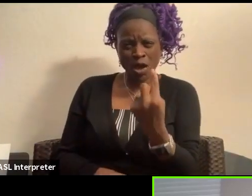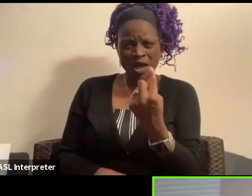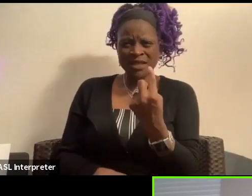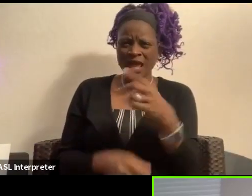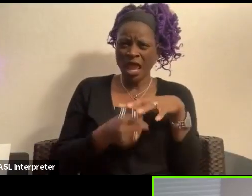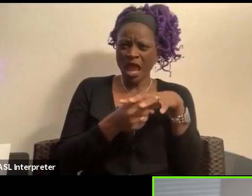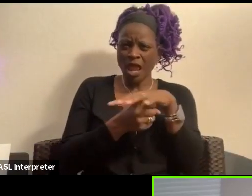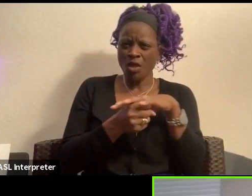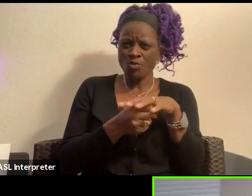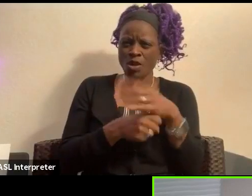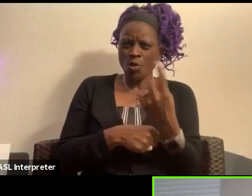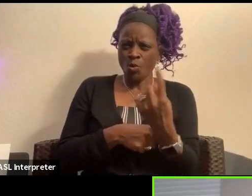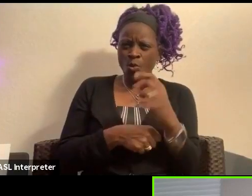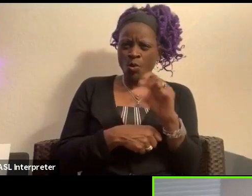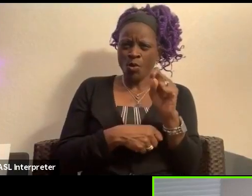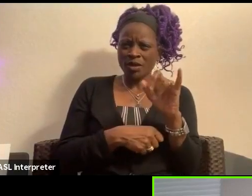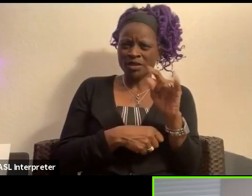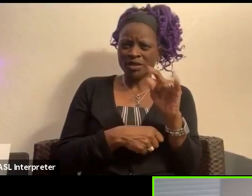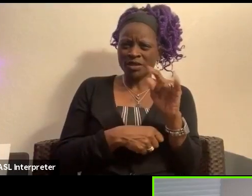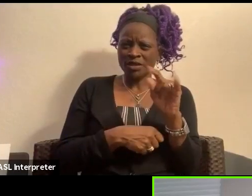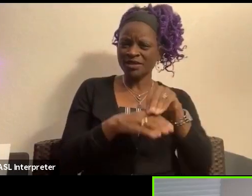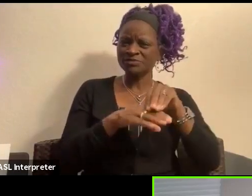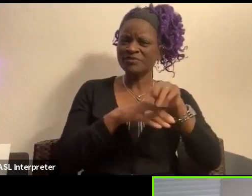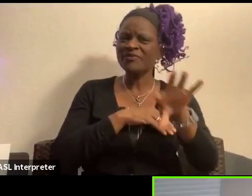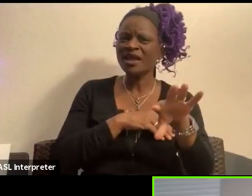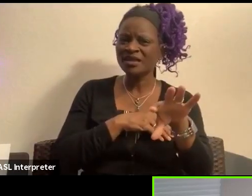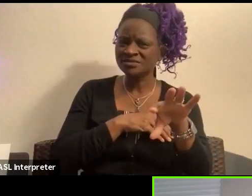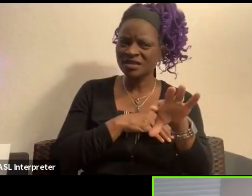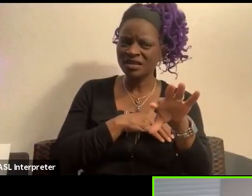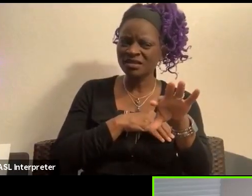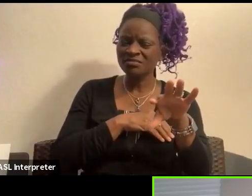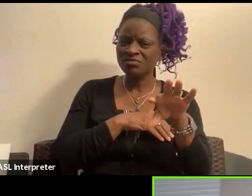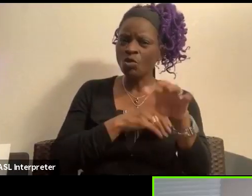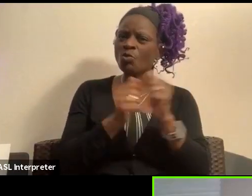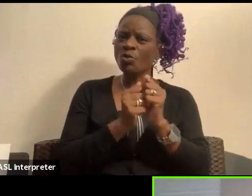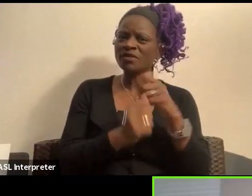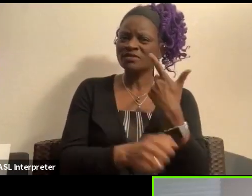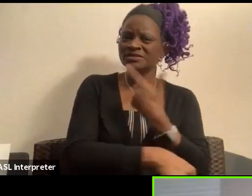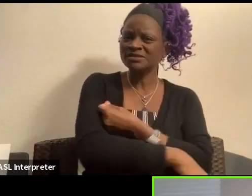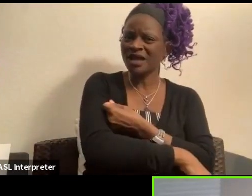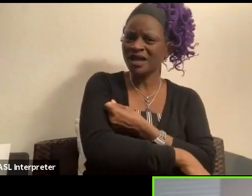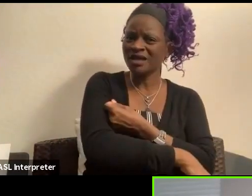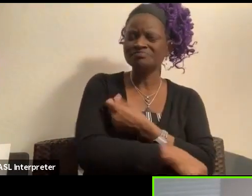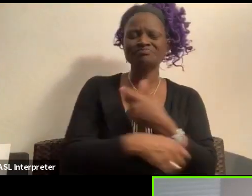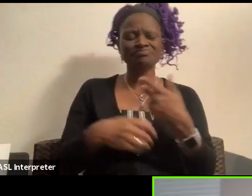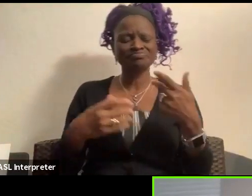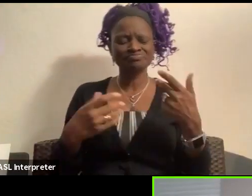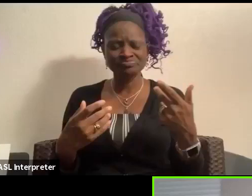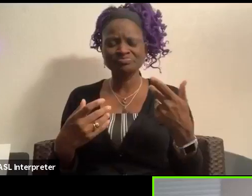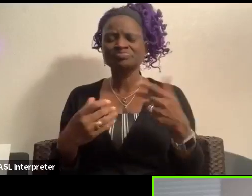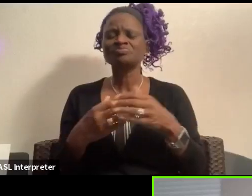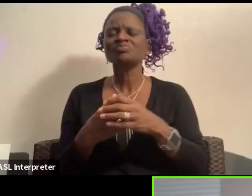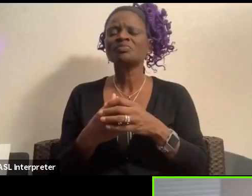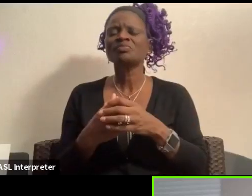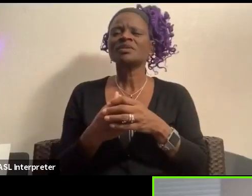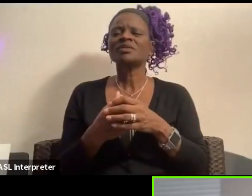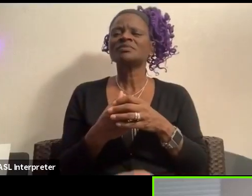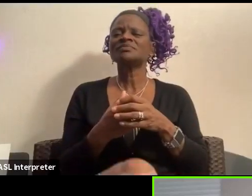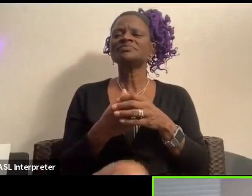All other people who have received this vaccine and actually received were allocated the vaccine and received it.